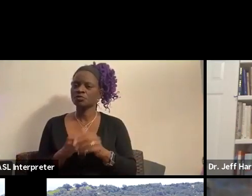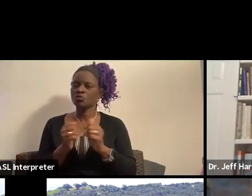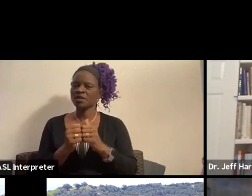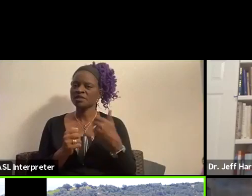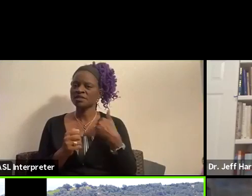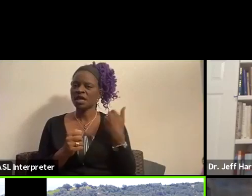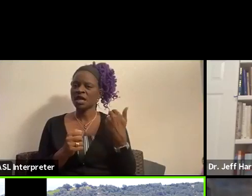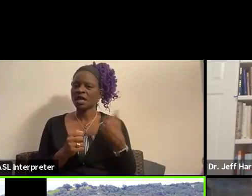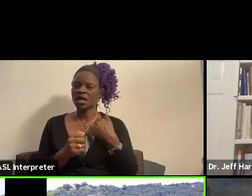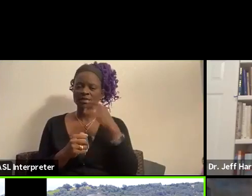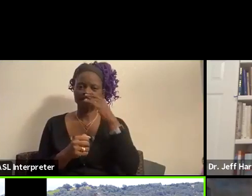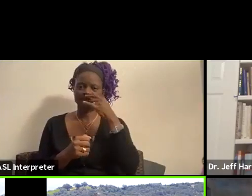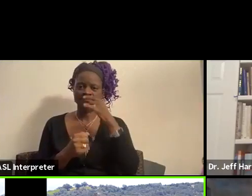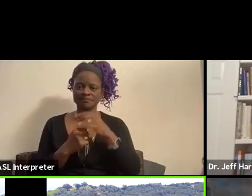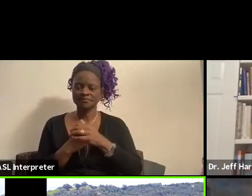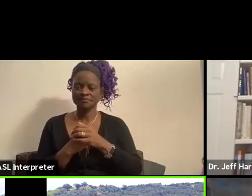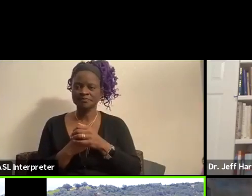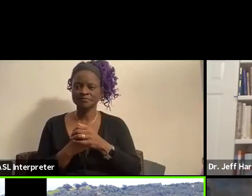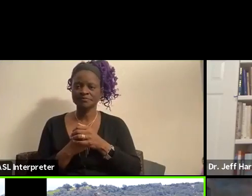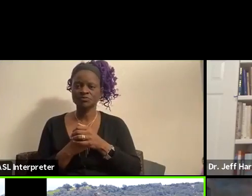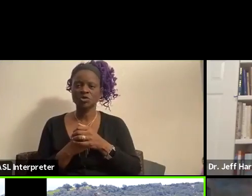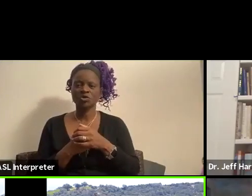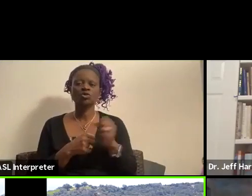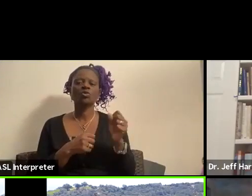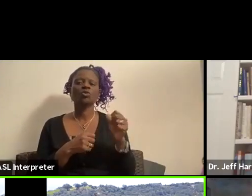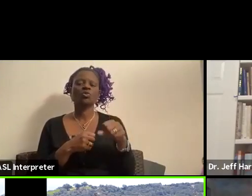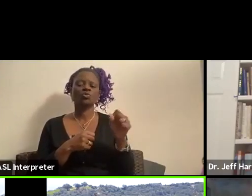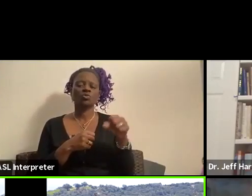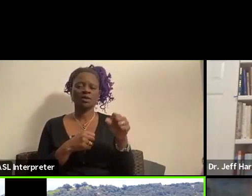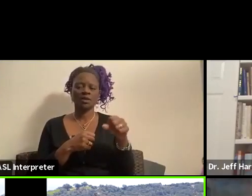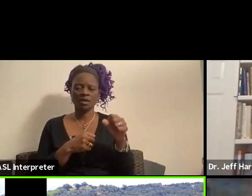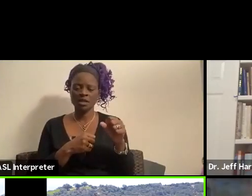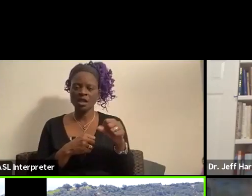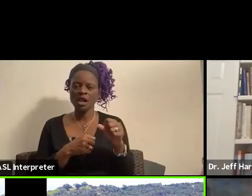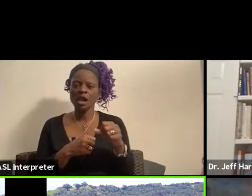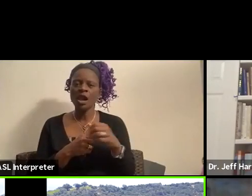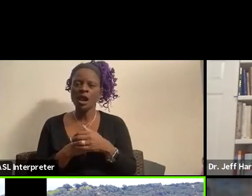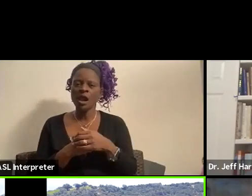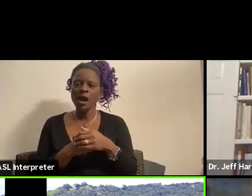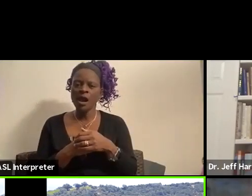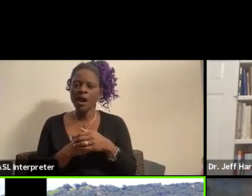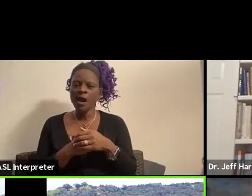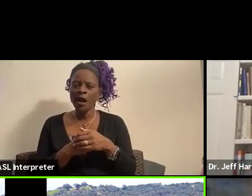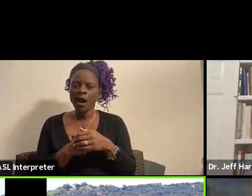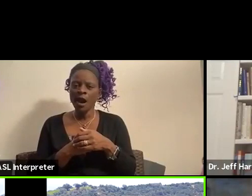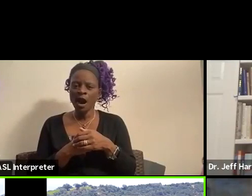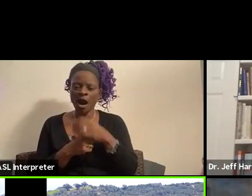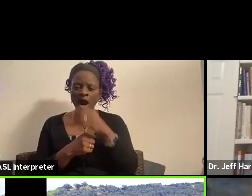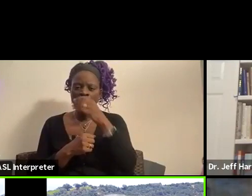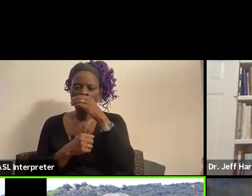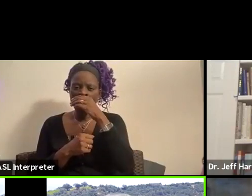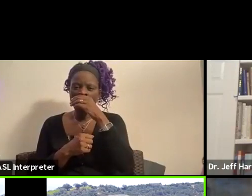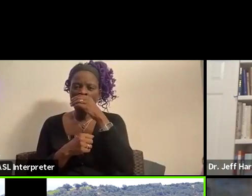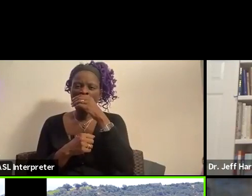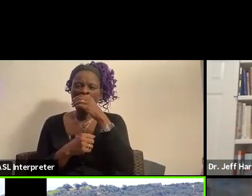And well, that's really interesting because we we have some are raising. The point is to perhaps